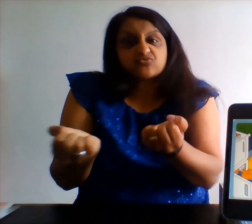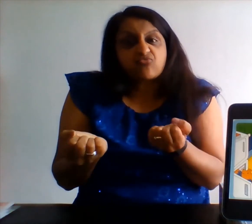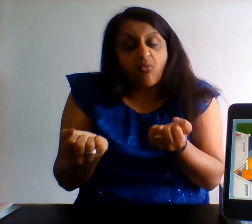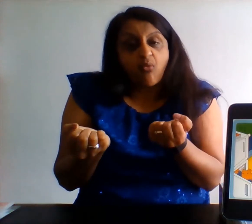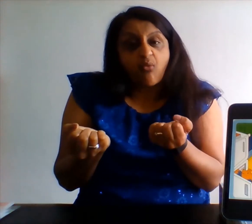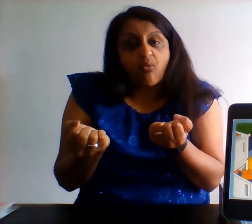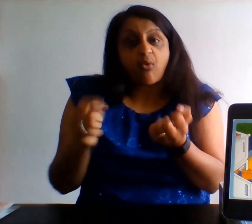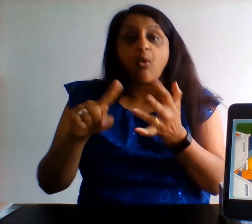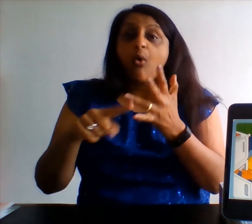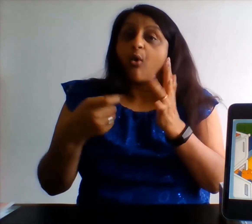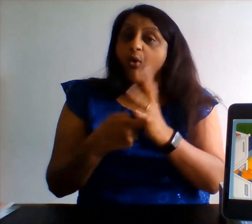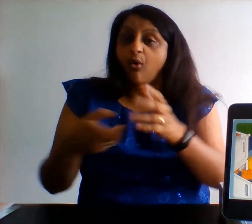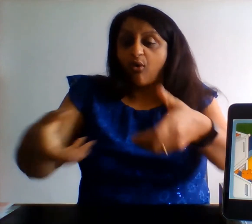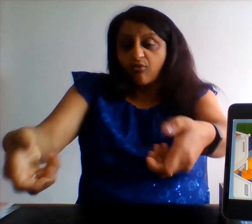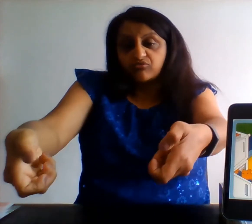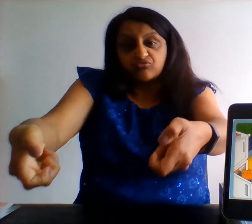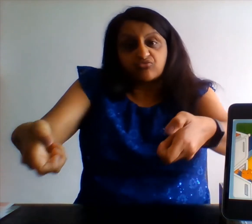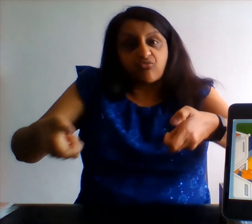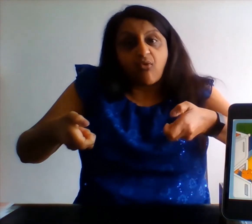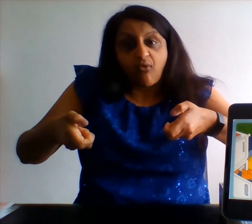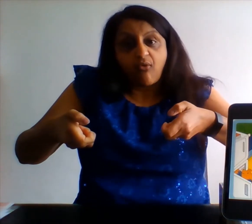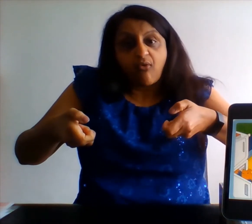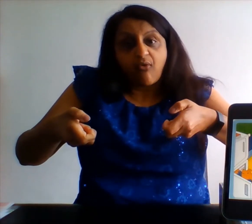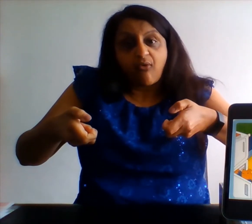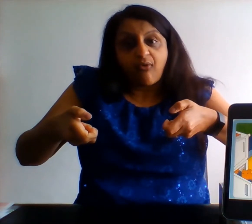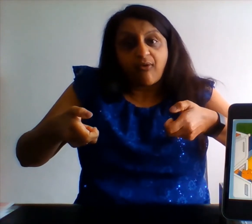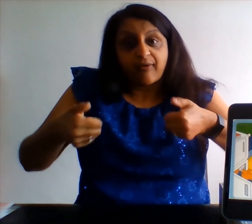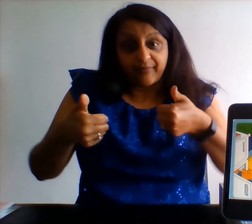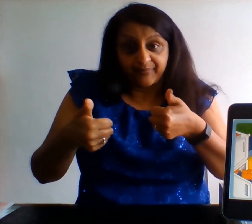Everything's left in the drawer.